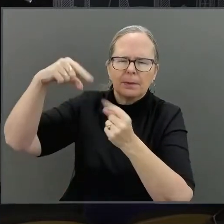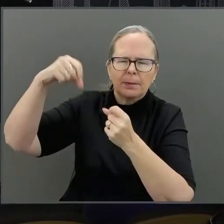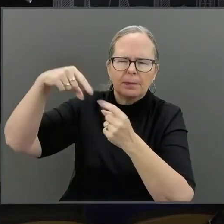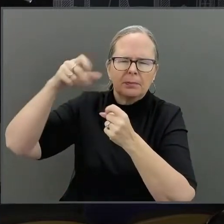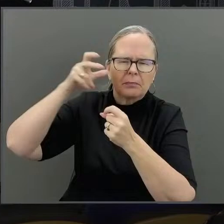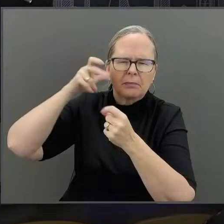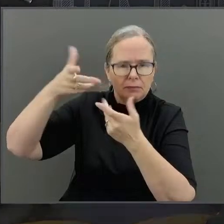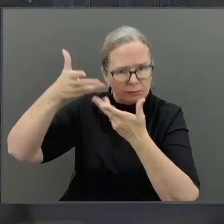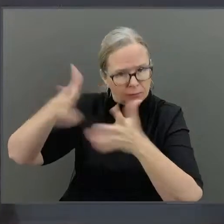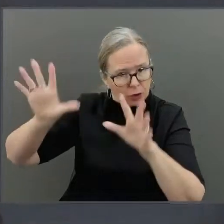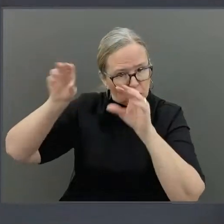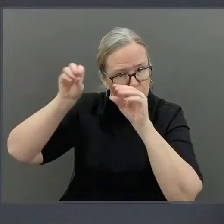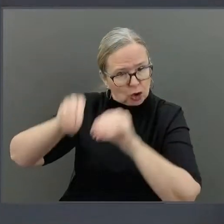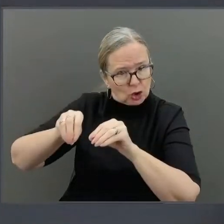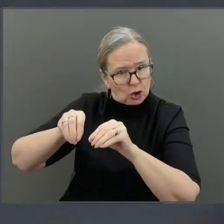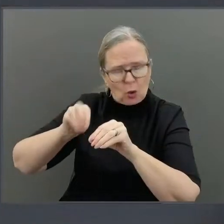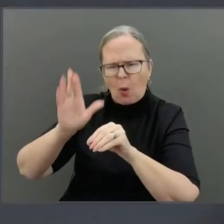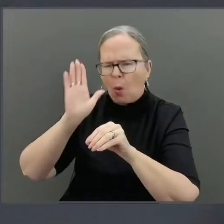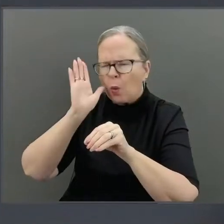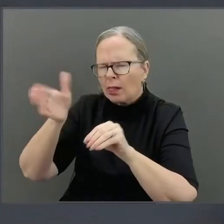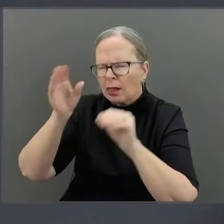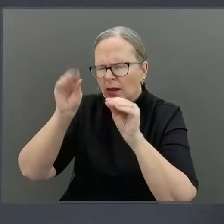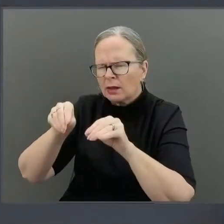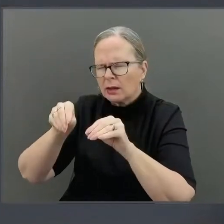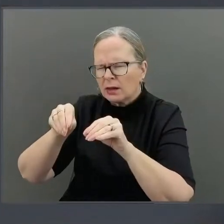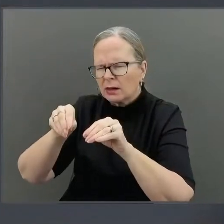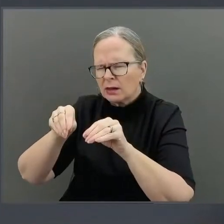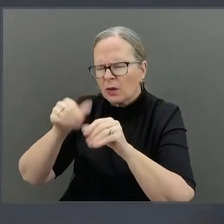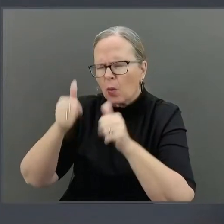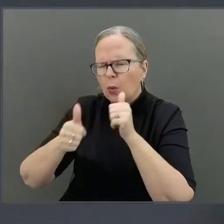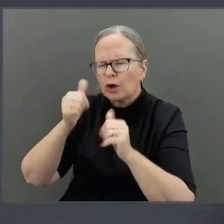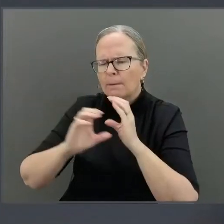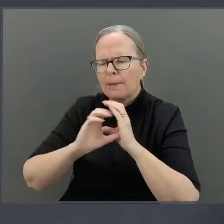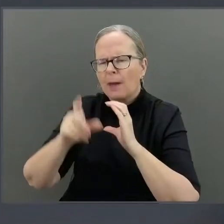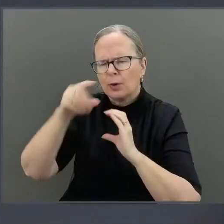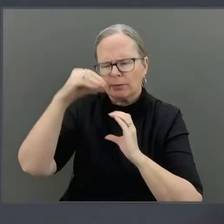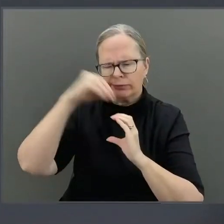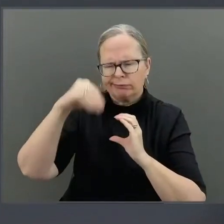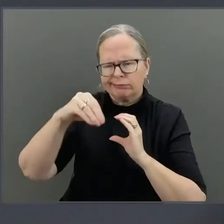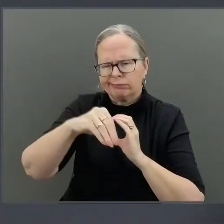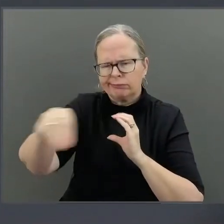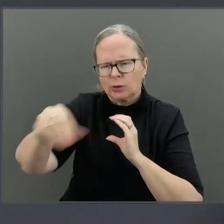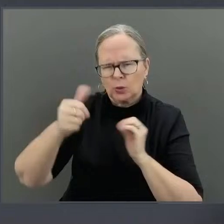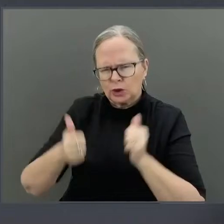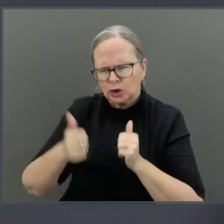we do have acoustic monitoring uh in a number of locations across the city uh we had recently